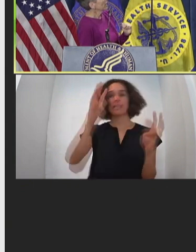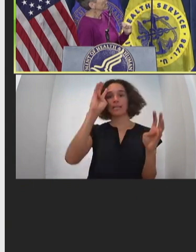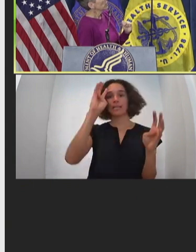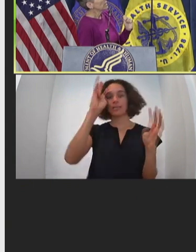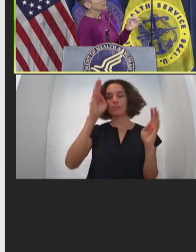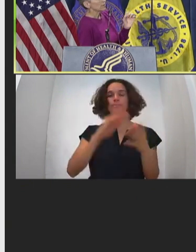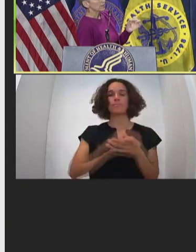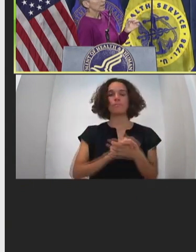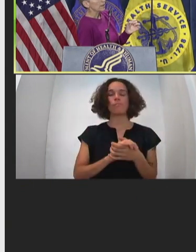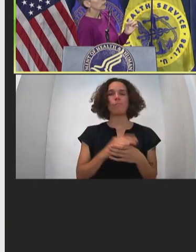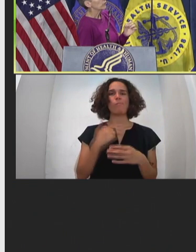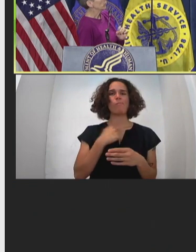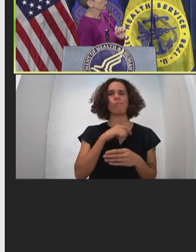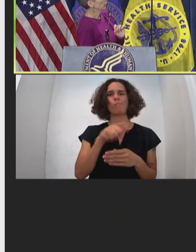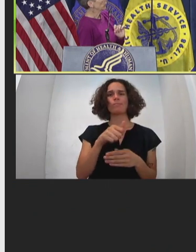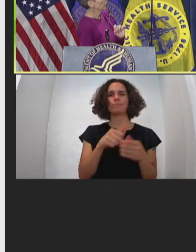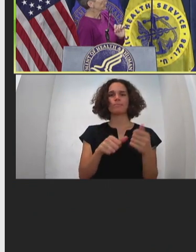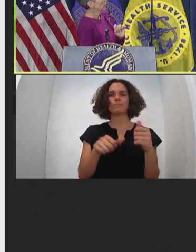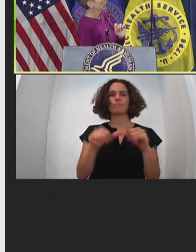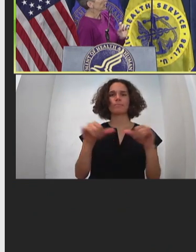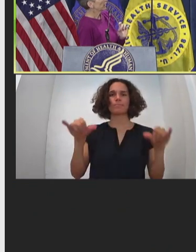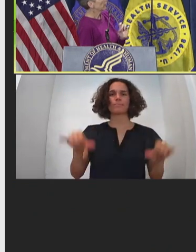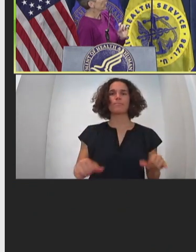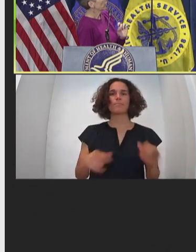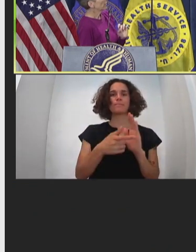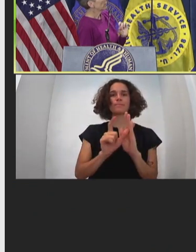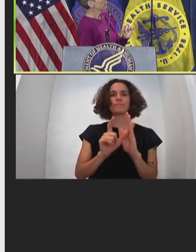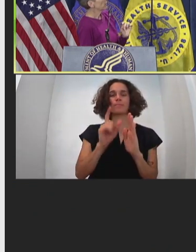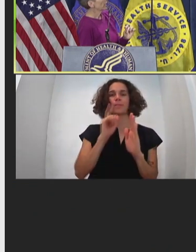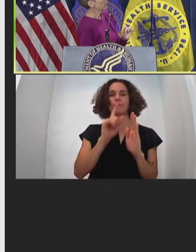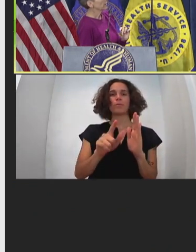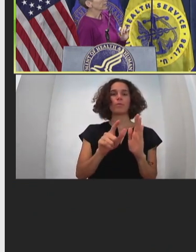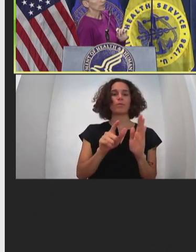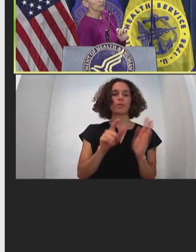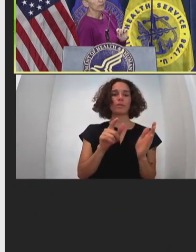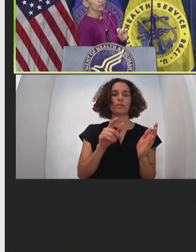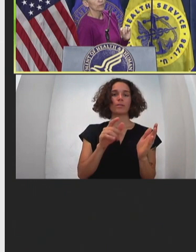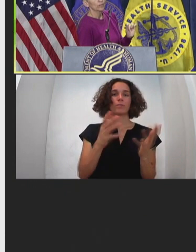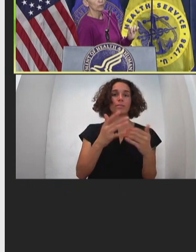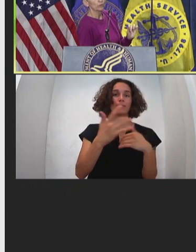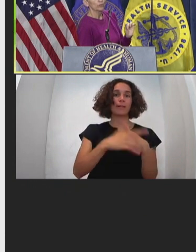We need a systemic review of the literature and available evidence for inclusion in the